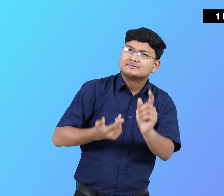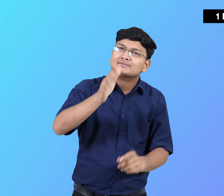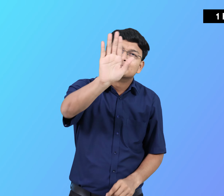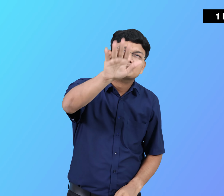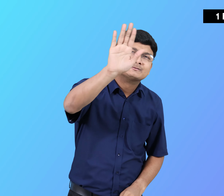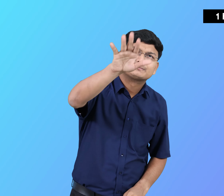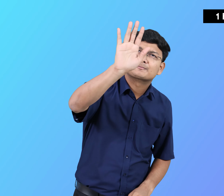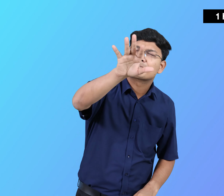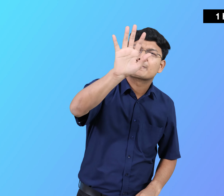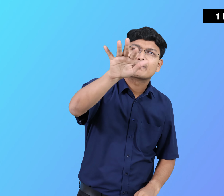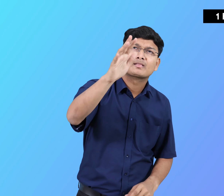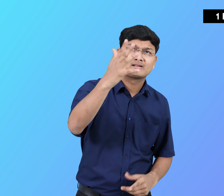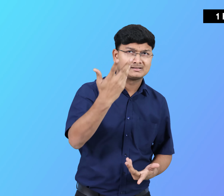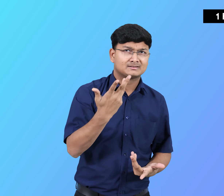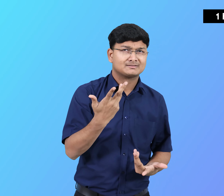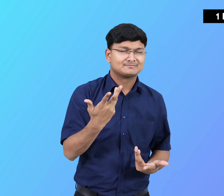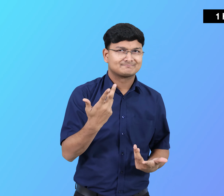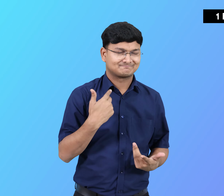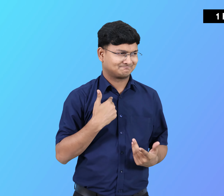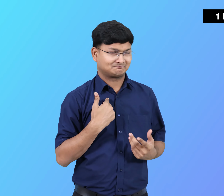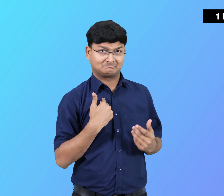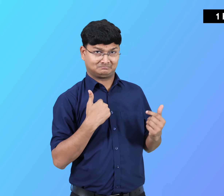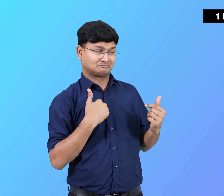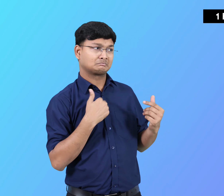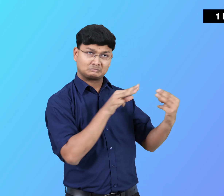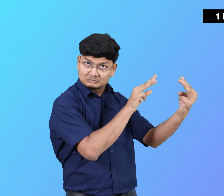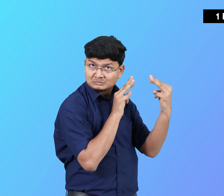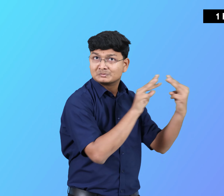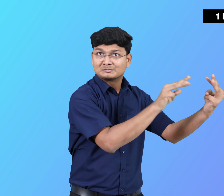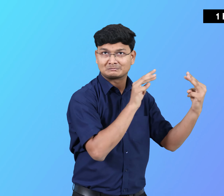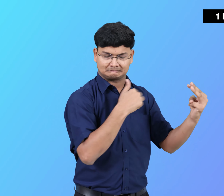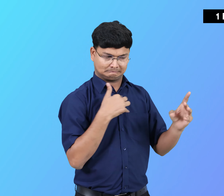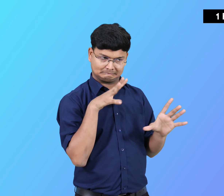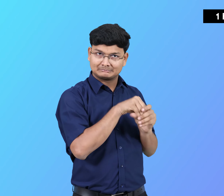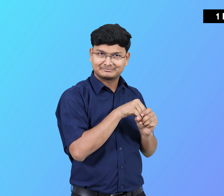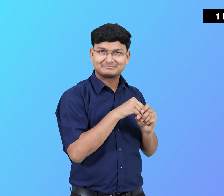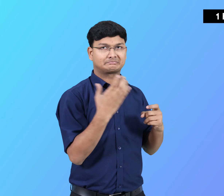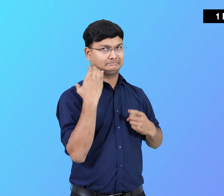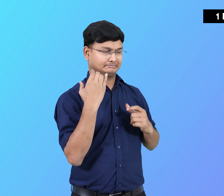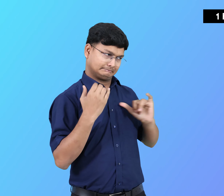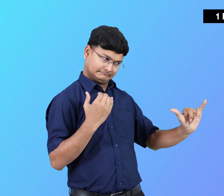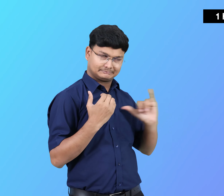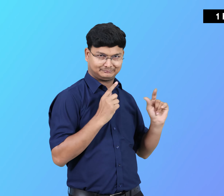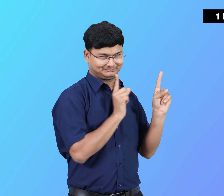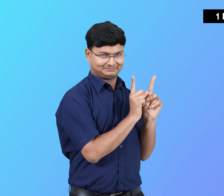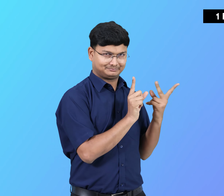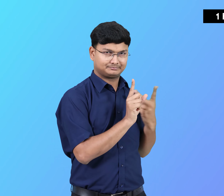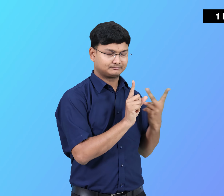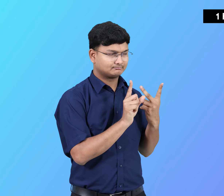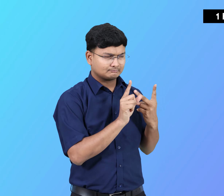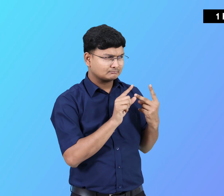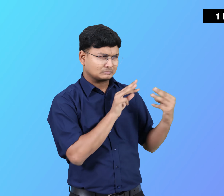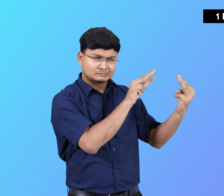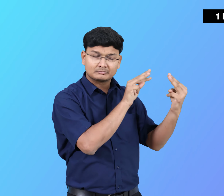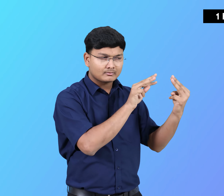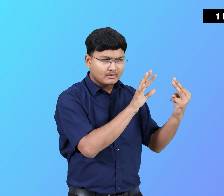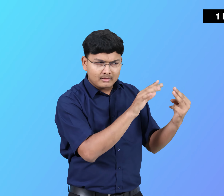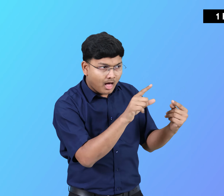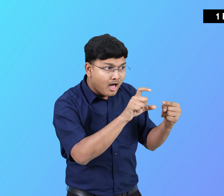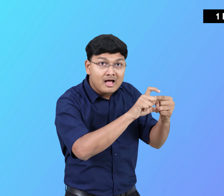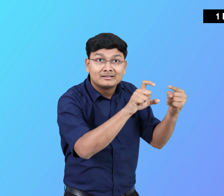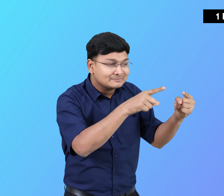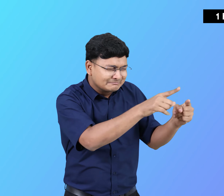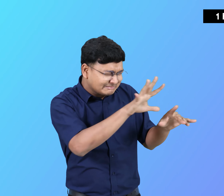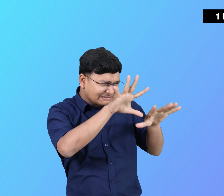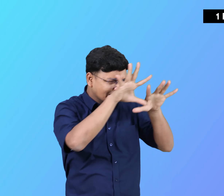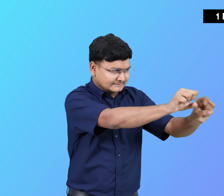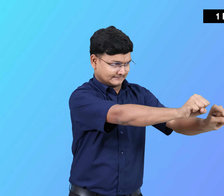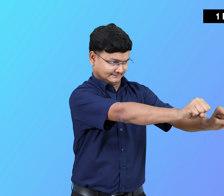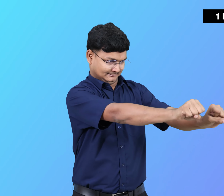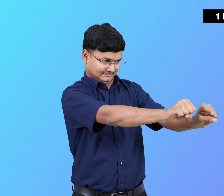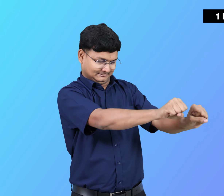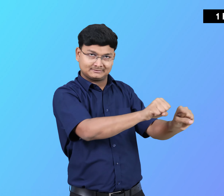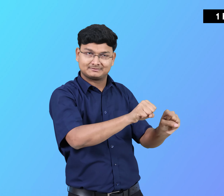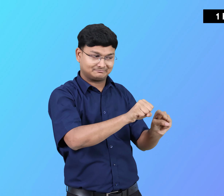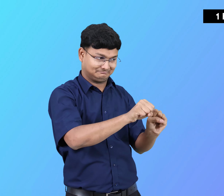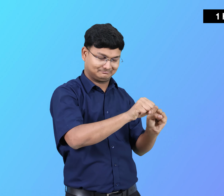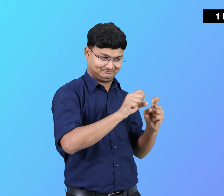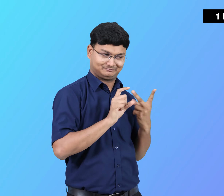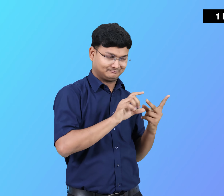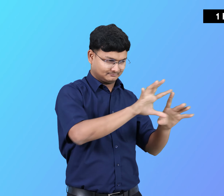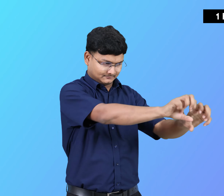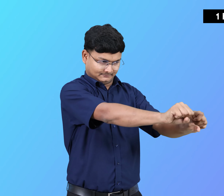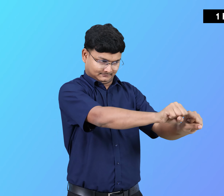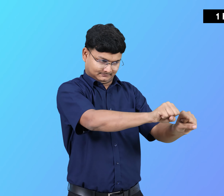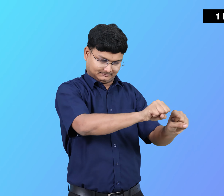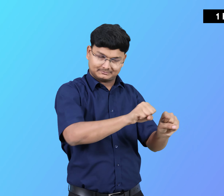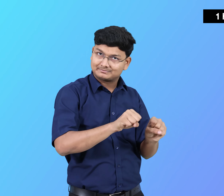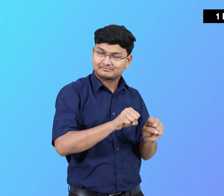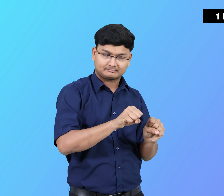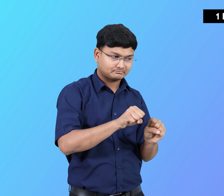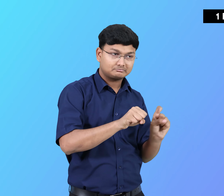The king came by, and the prophet said to him, “I went to fight in the battle. One of our men brought an enemy soldier to me.